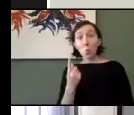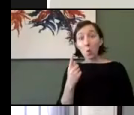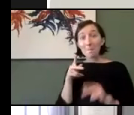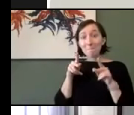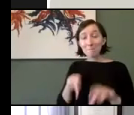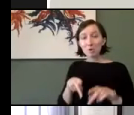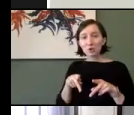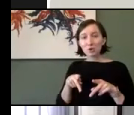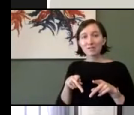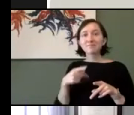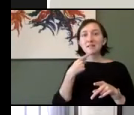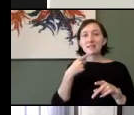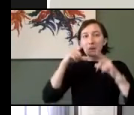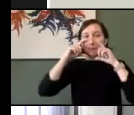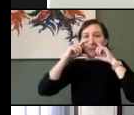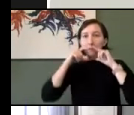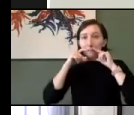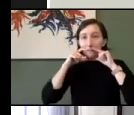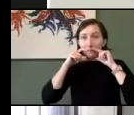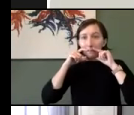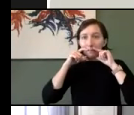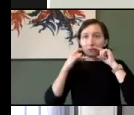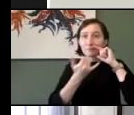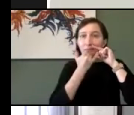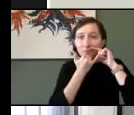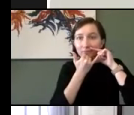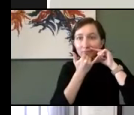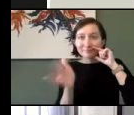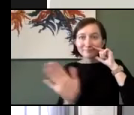with her nose hanging out. That's not how you should wear a mask.